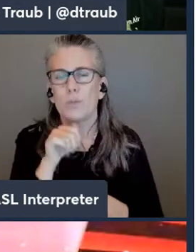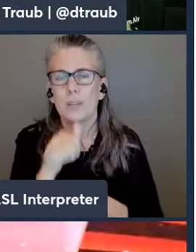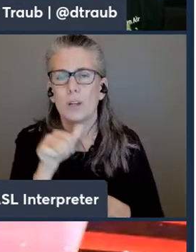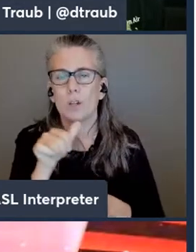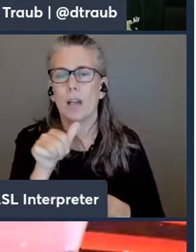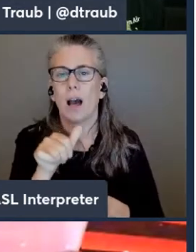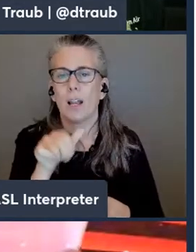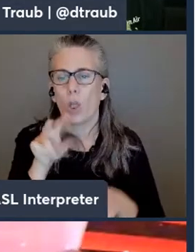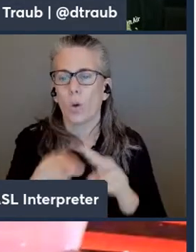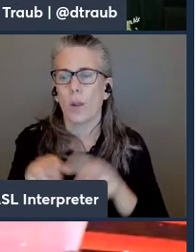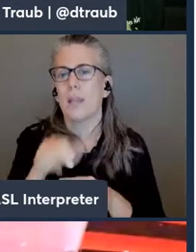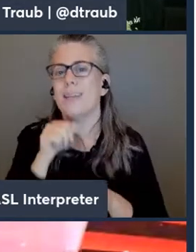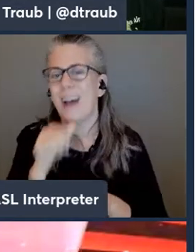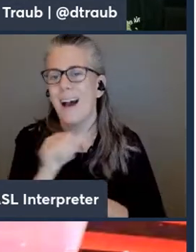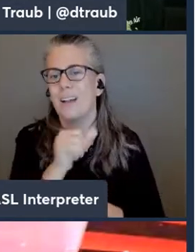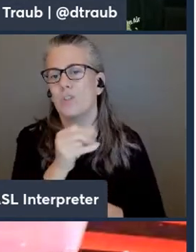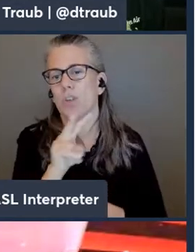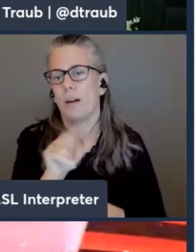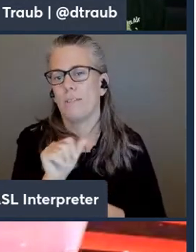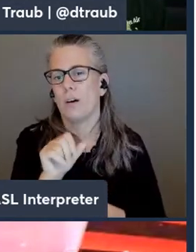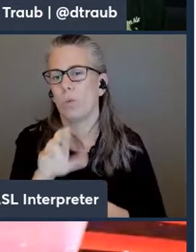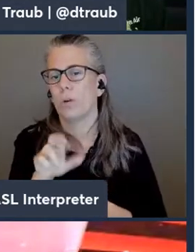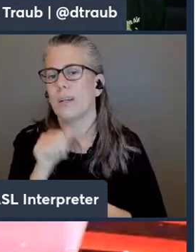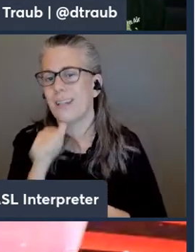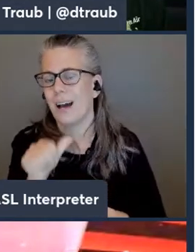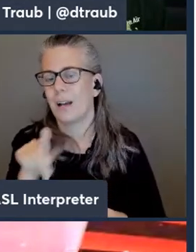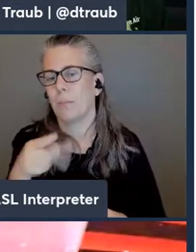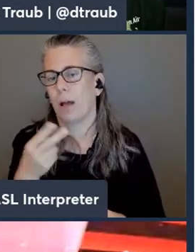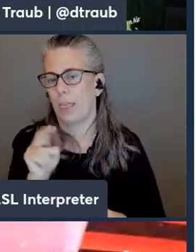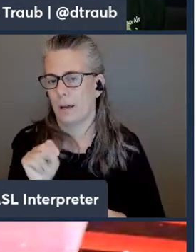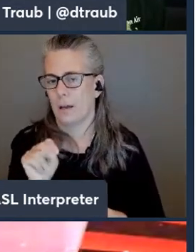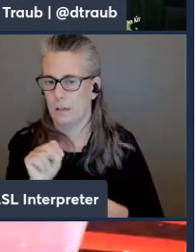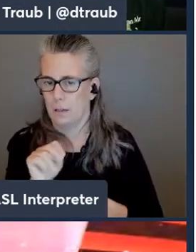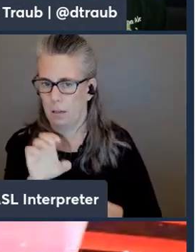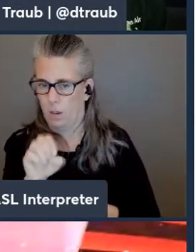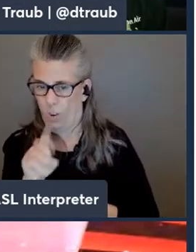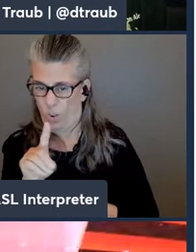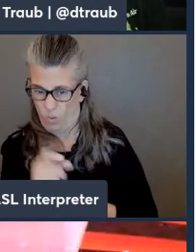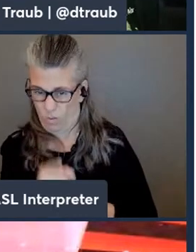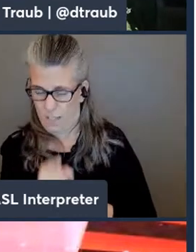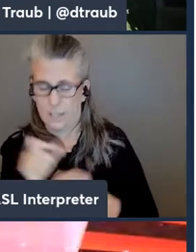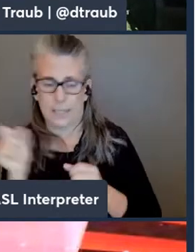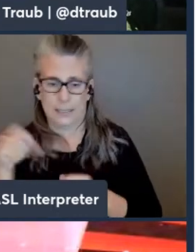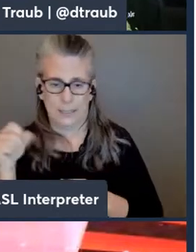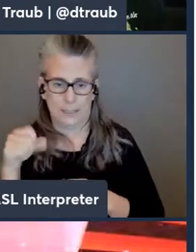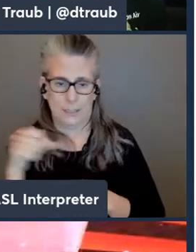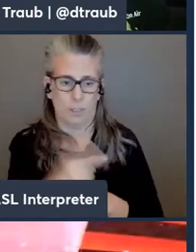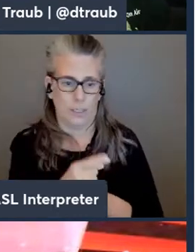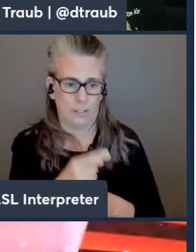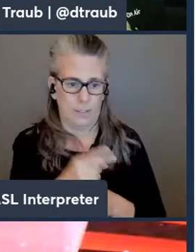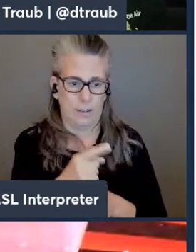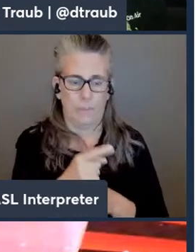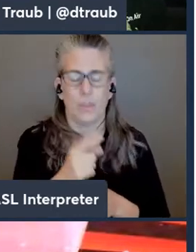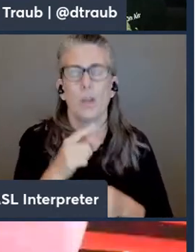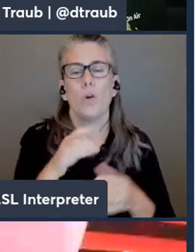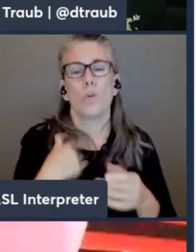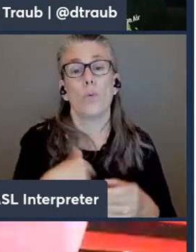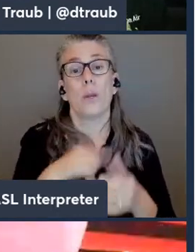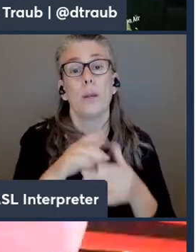Yeah. So we're looking at Java and Python code, and also, you know, so we mentioned that secrets frequently get put into configuration files-